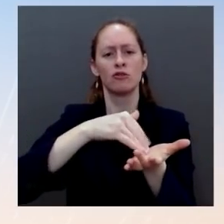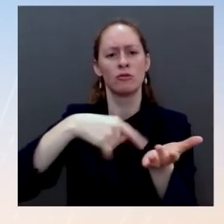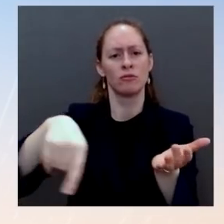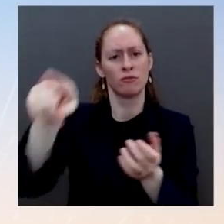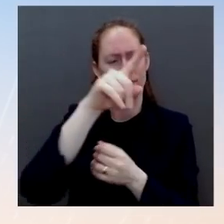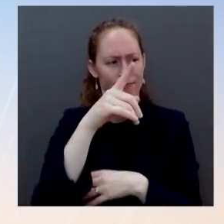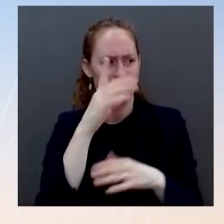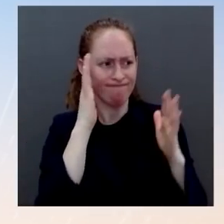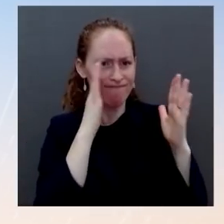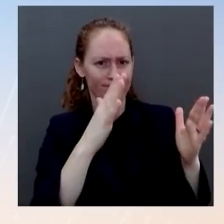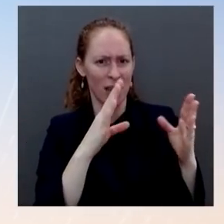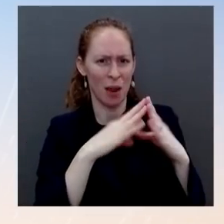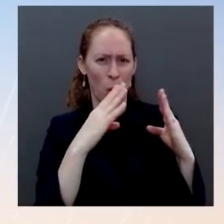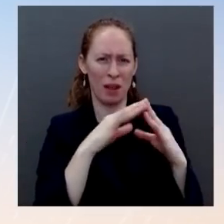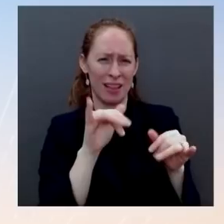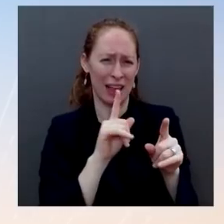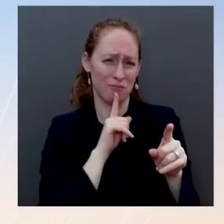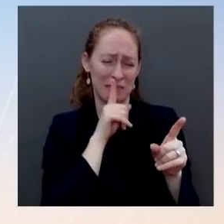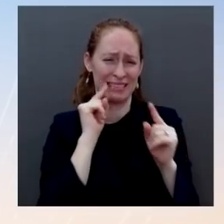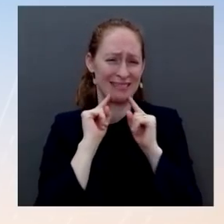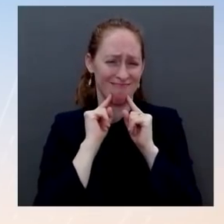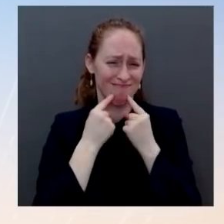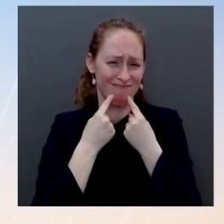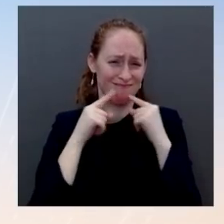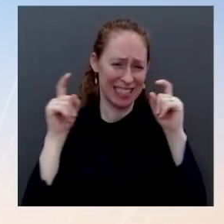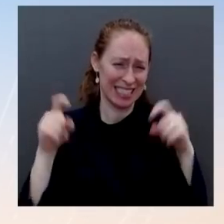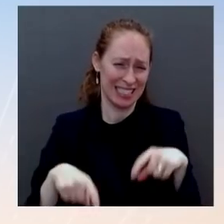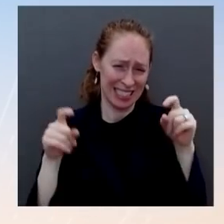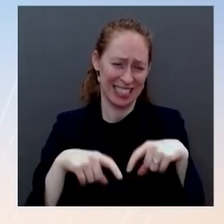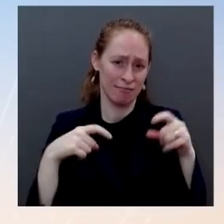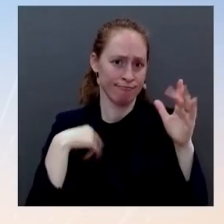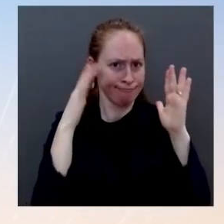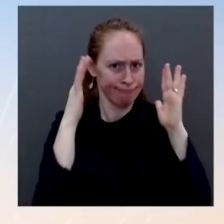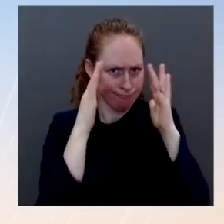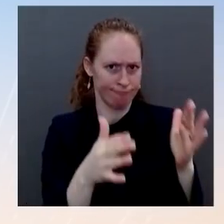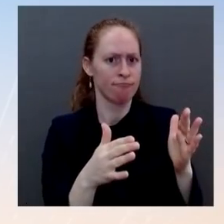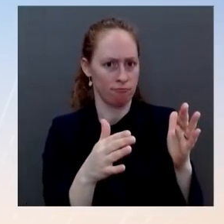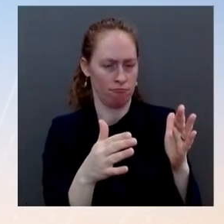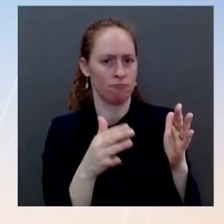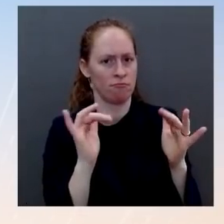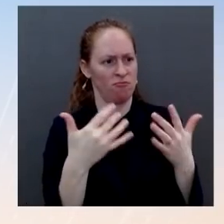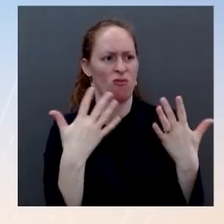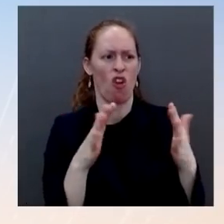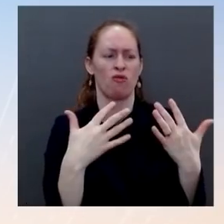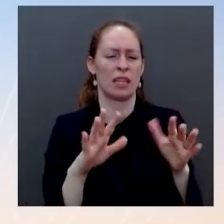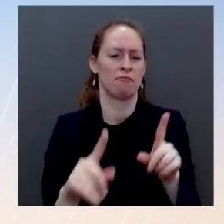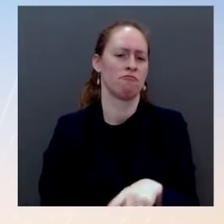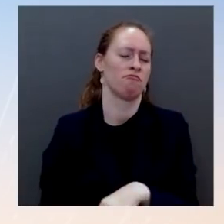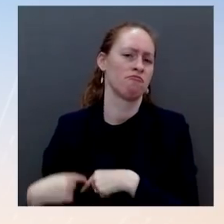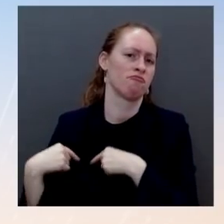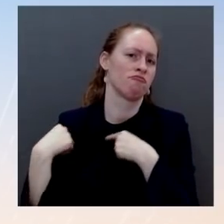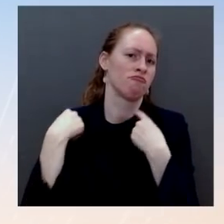to get the pandemic under control through -- through the lens of equity. I would say it's pretty rich coming from Governor DeSantis,